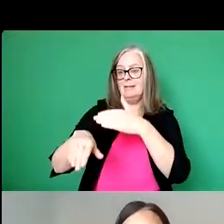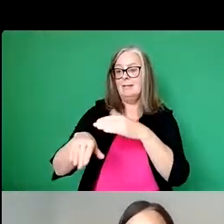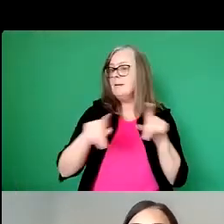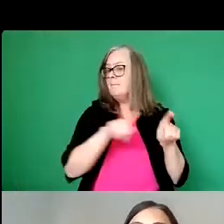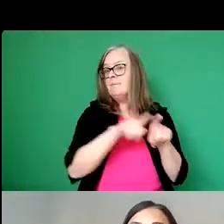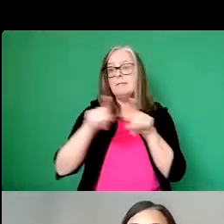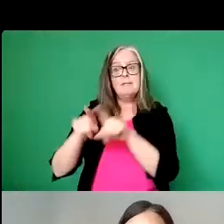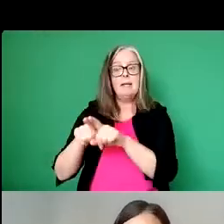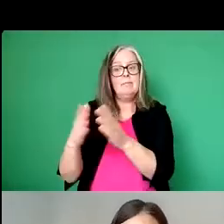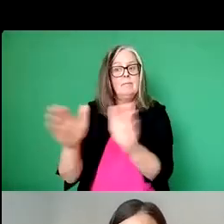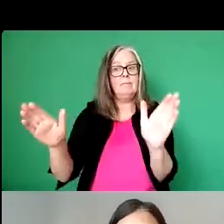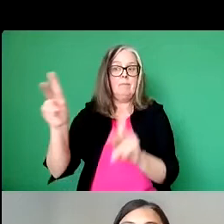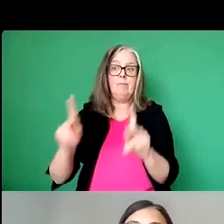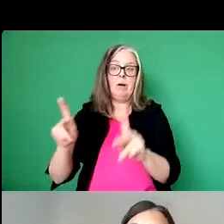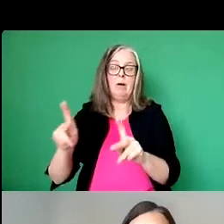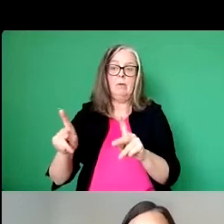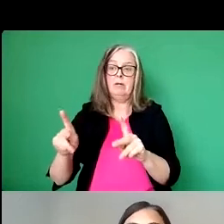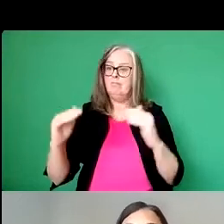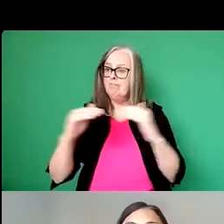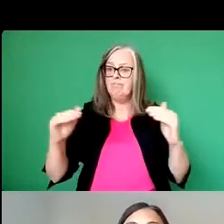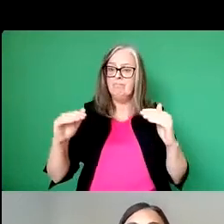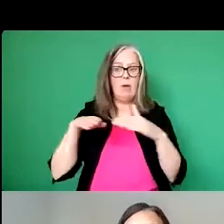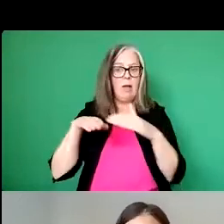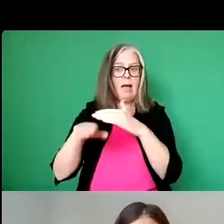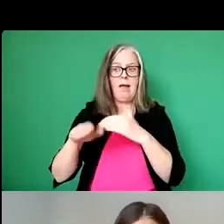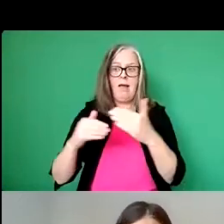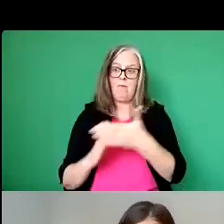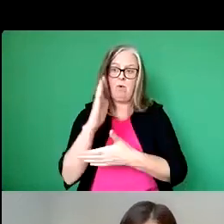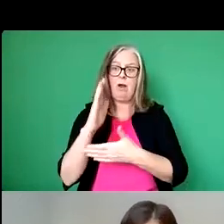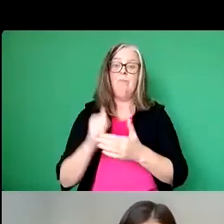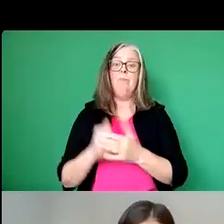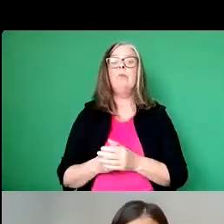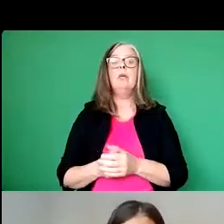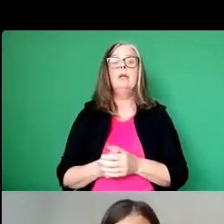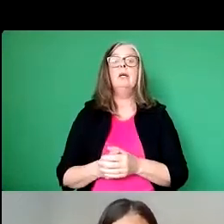the general public has so for example although every situation and circumstance is different